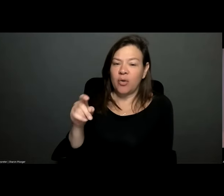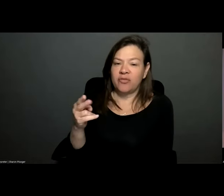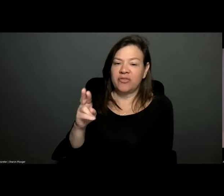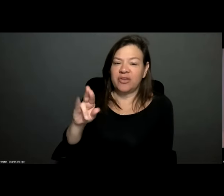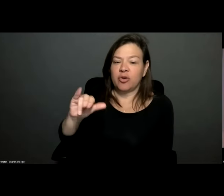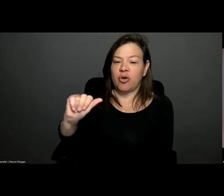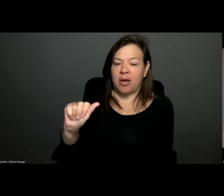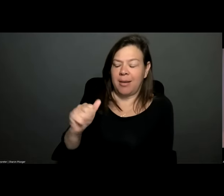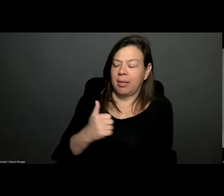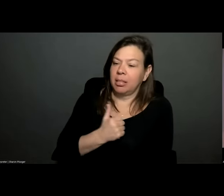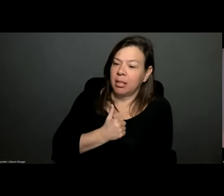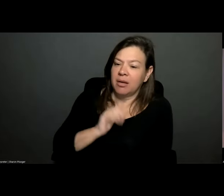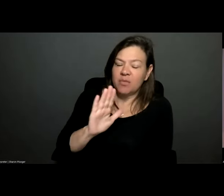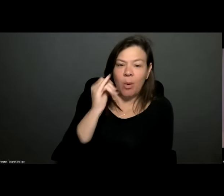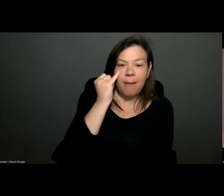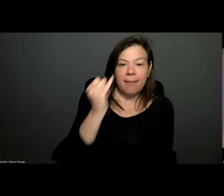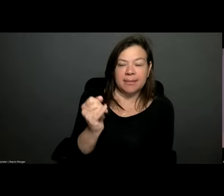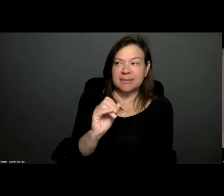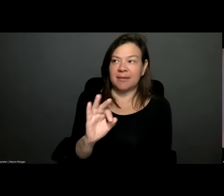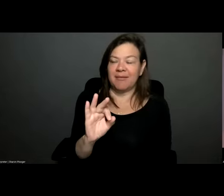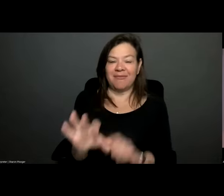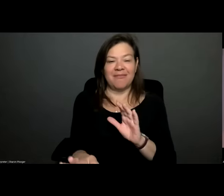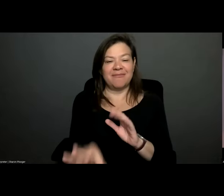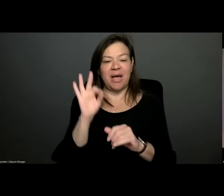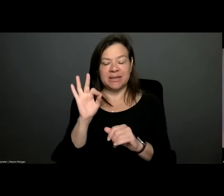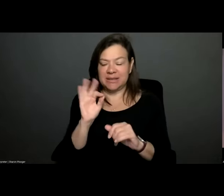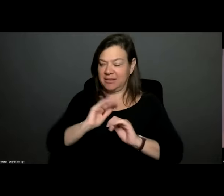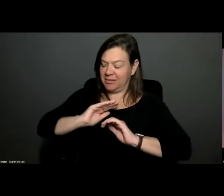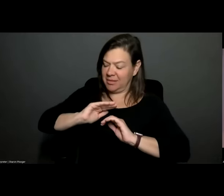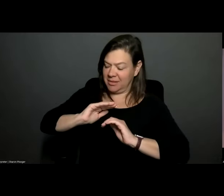of finding the inherent art within community.